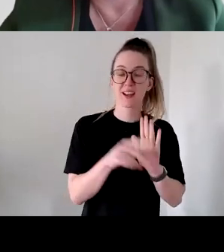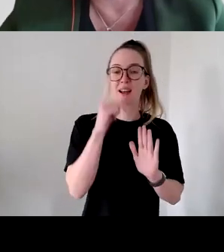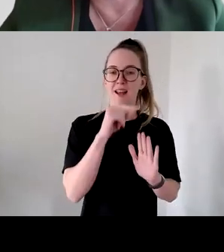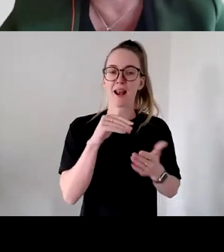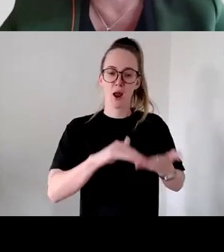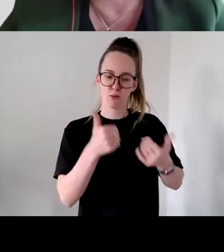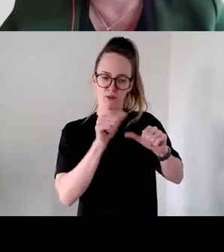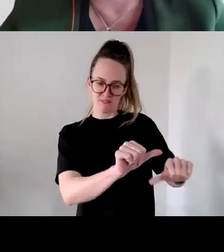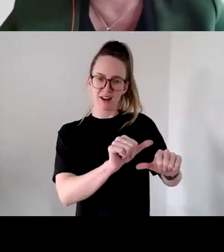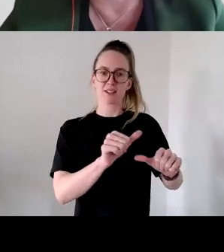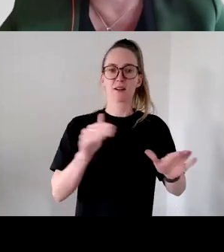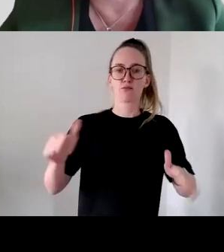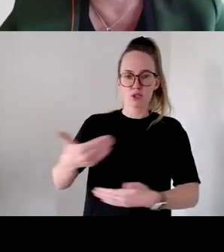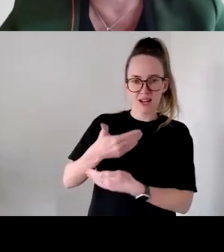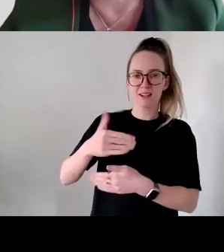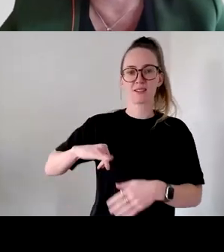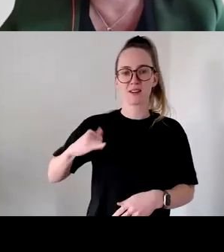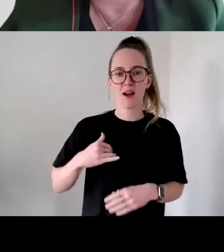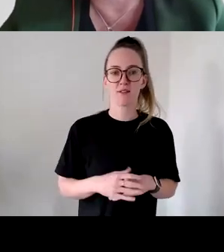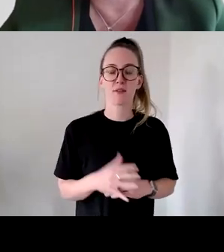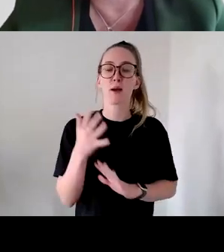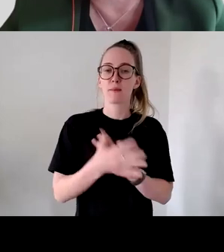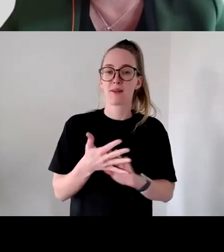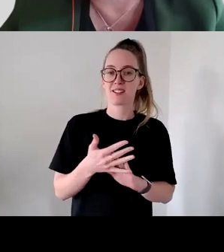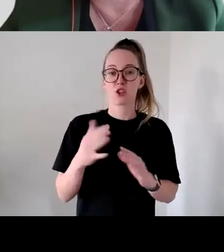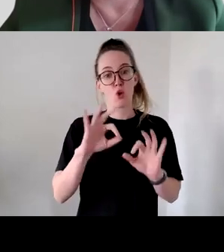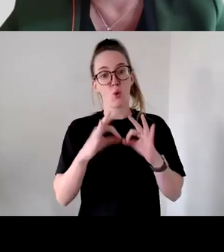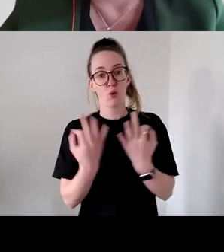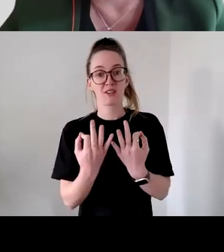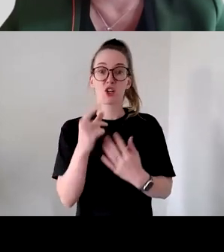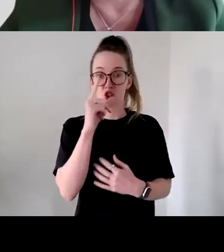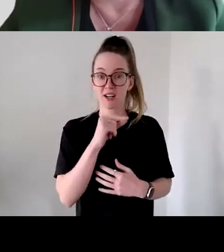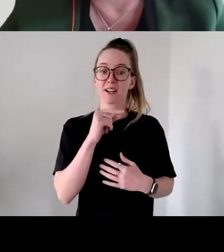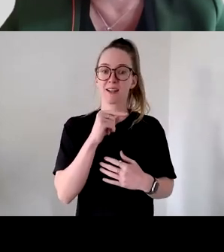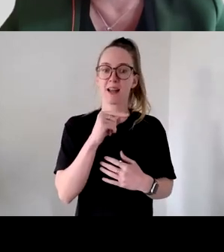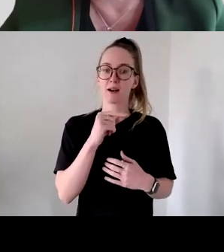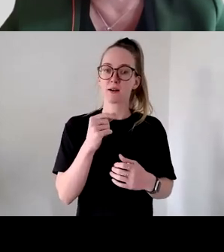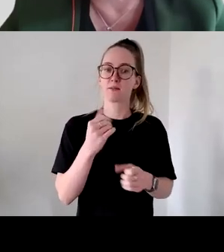can assist organisations in meeting Respect at Work obligations, by helping build safe and